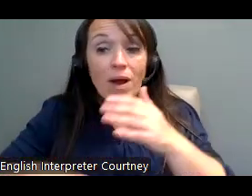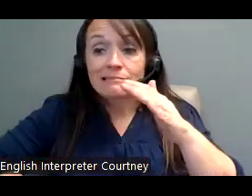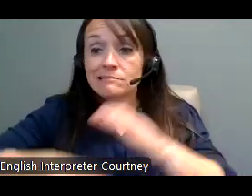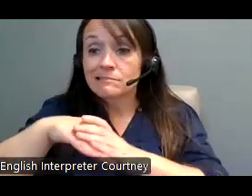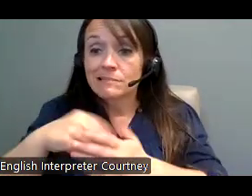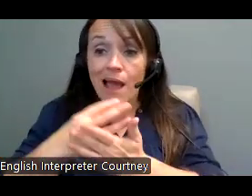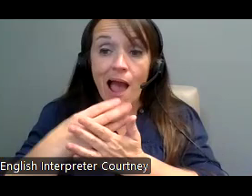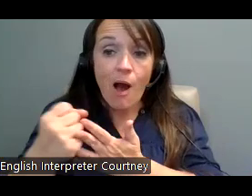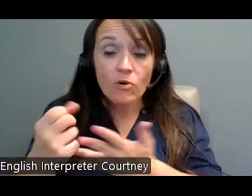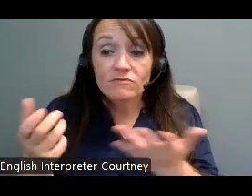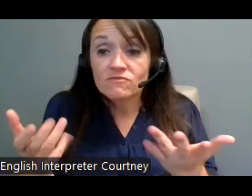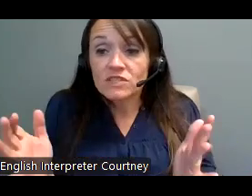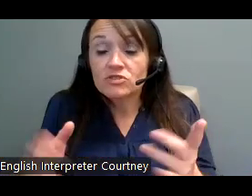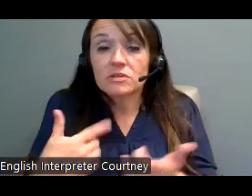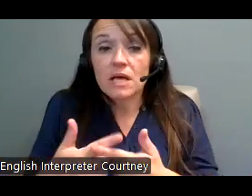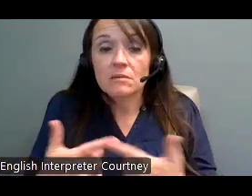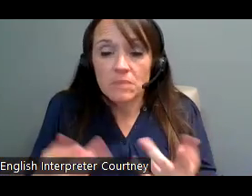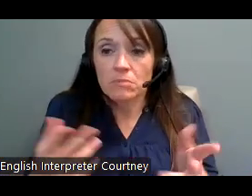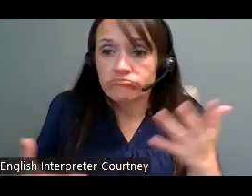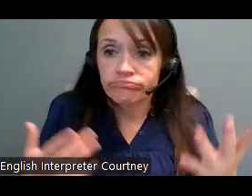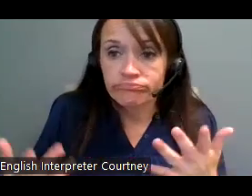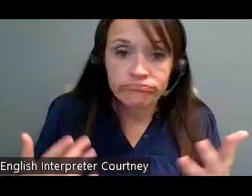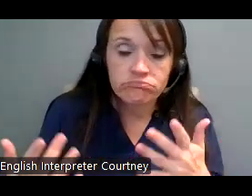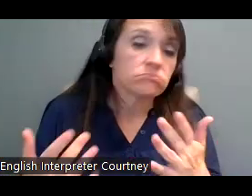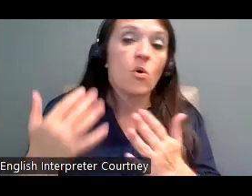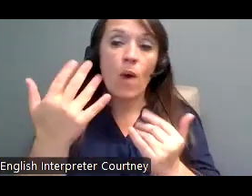that is when people begin going on to the waiting list. As you can see,